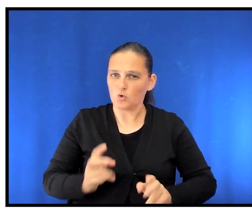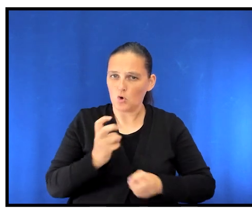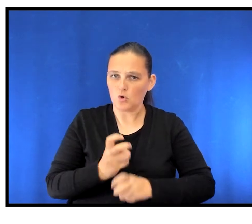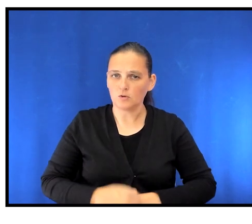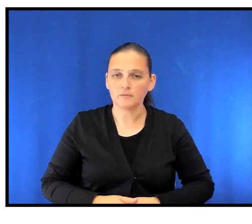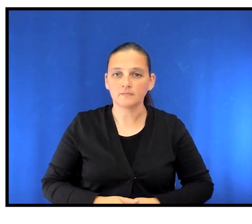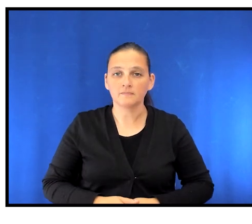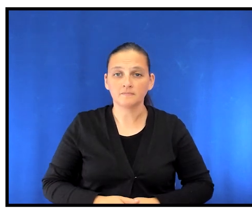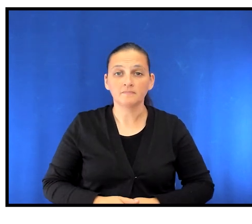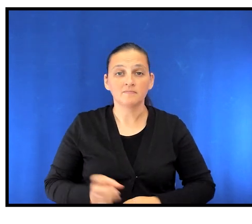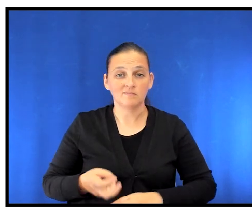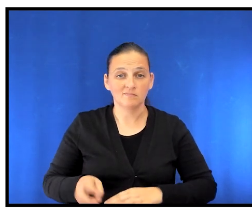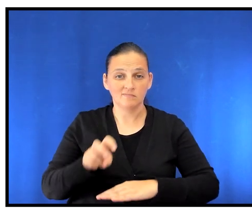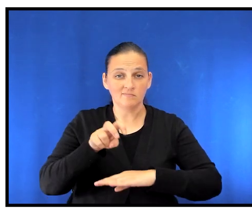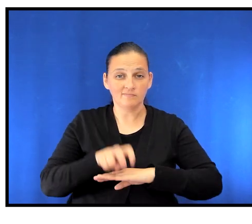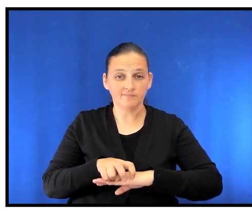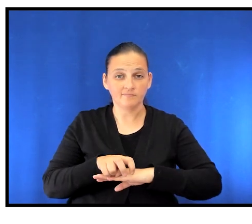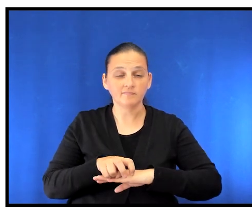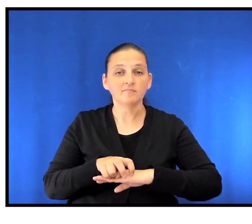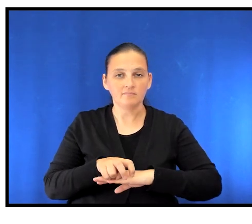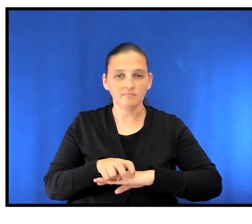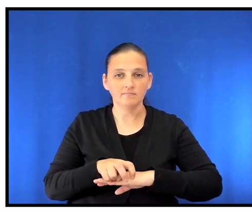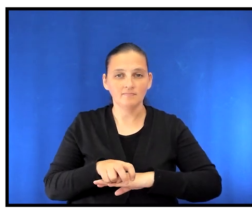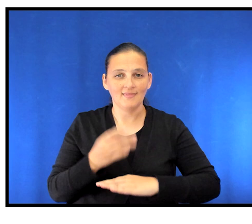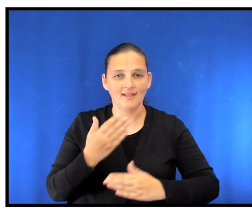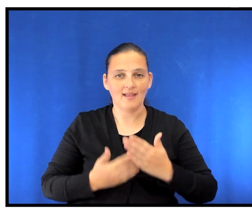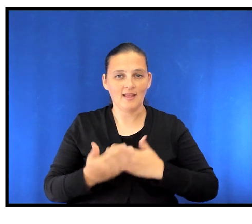Once you are seated at the edge of the bed, keep your hands on your lap